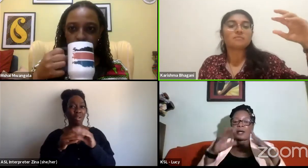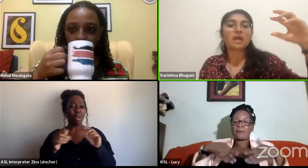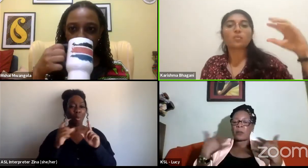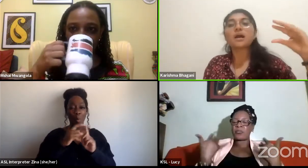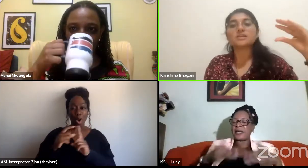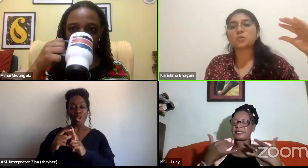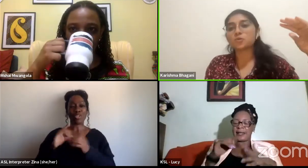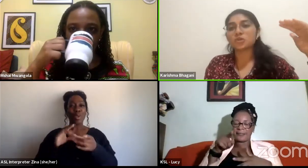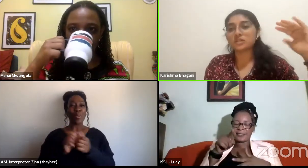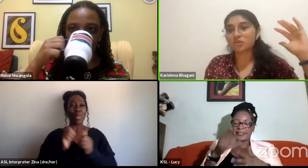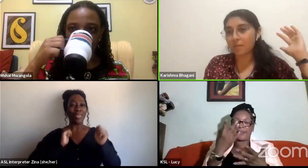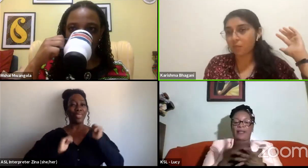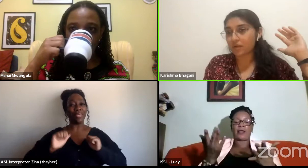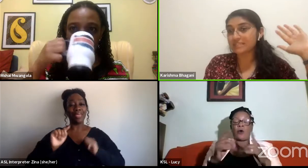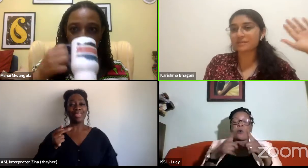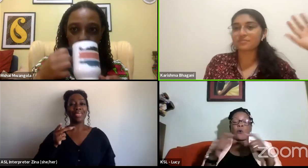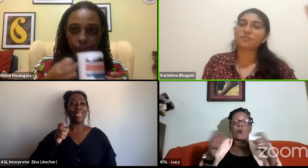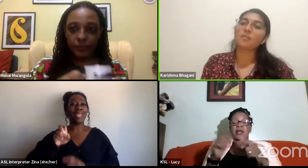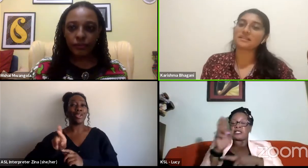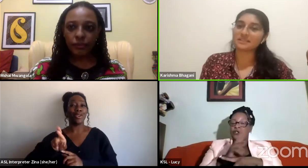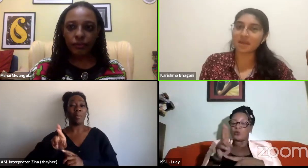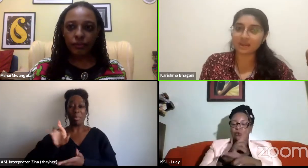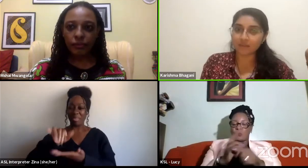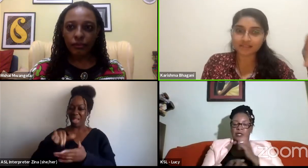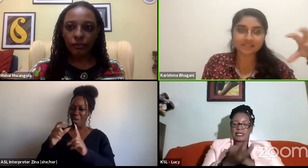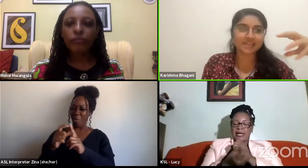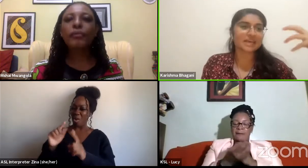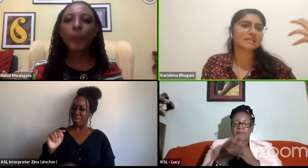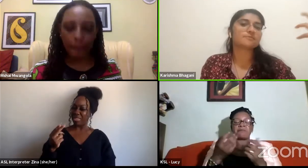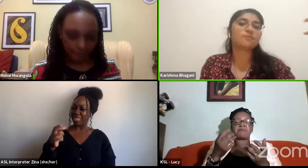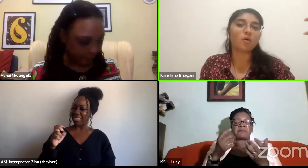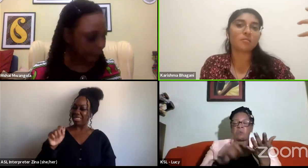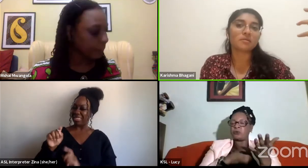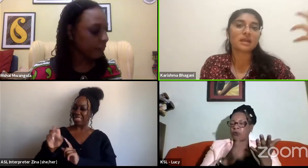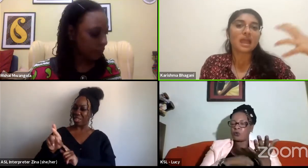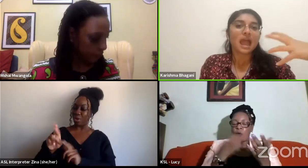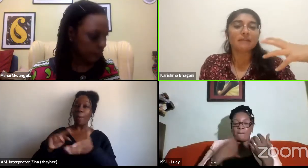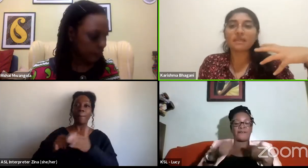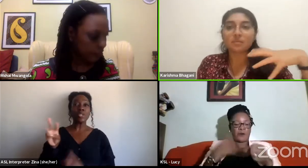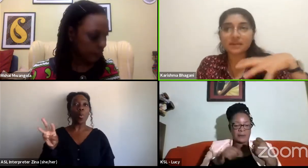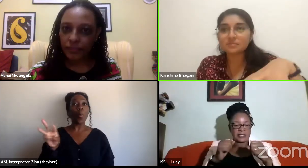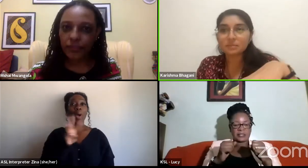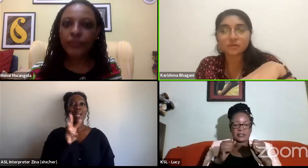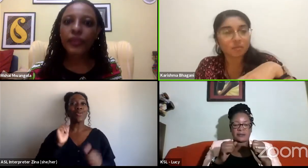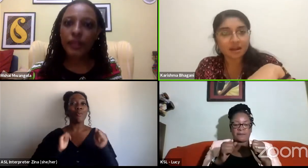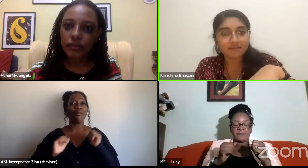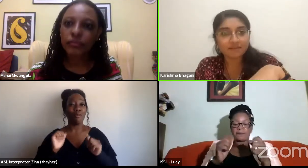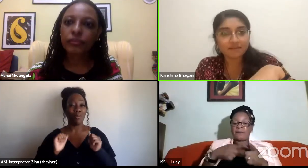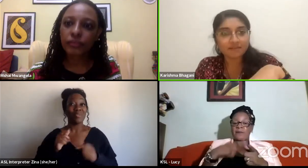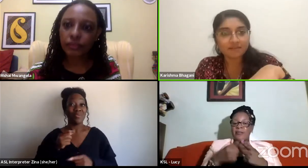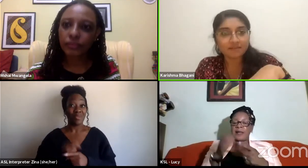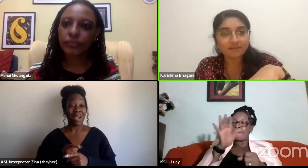that word is used to describe Western performance in many ways, theater as a form. And then the minute people talk about Africa,